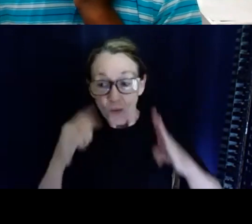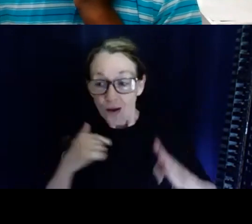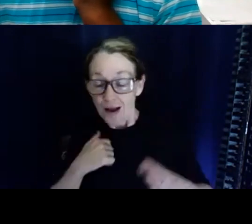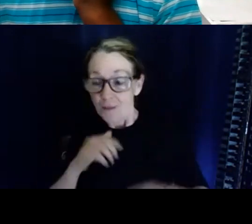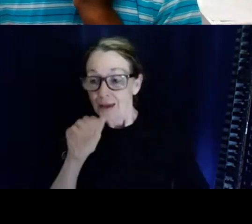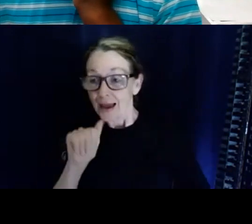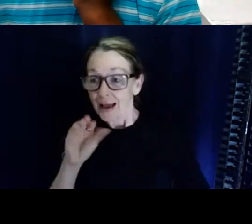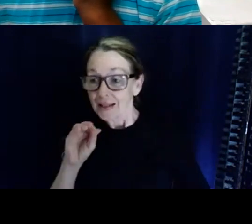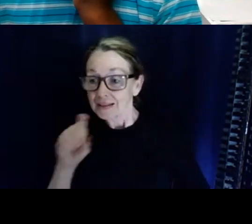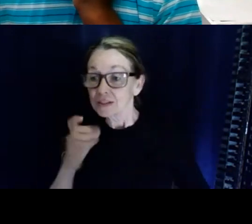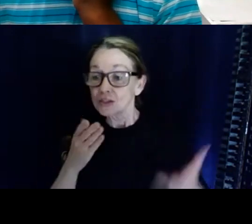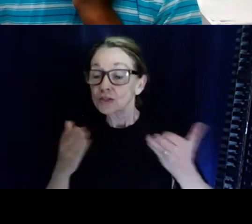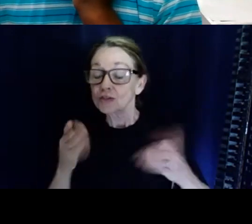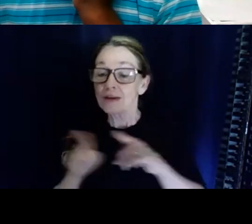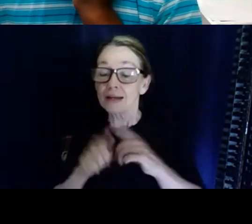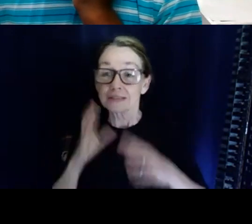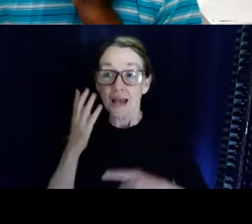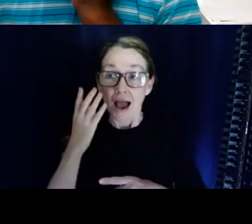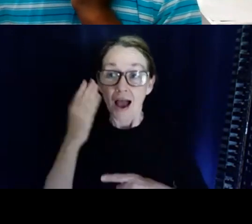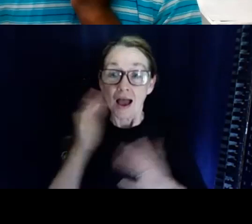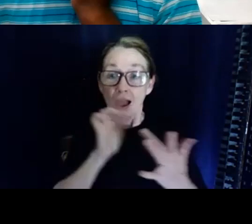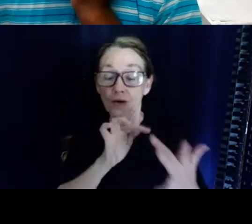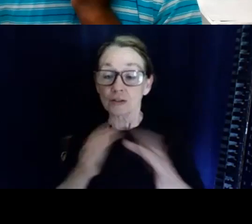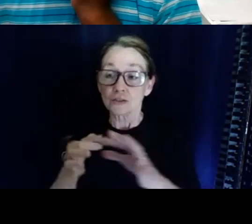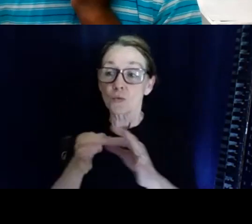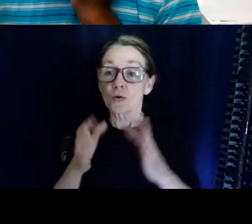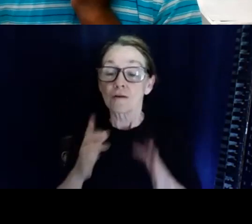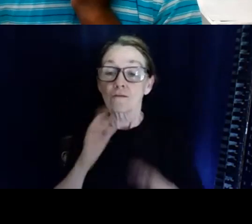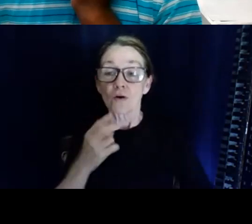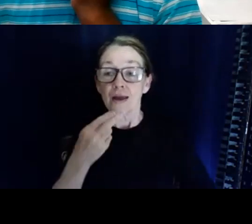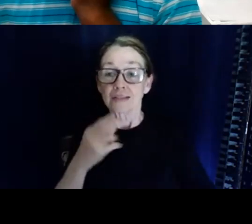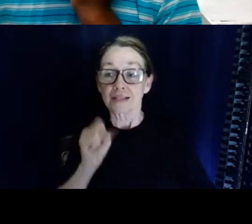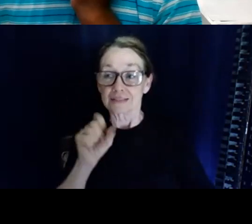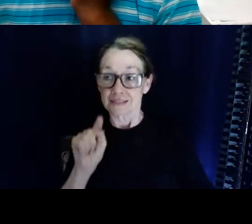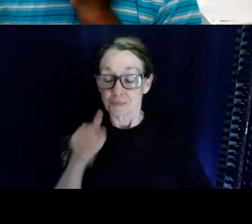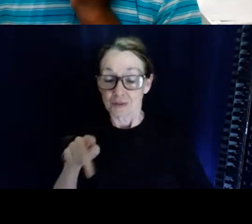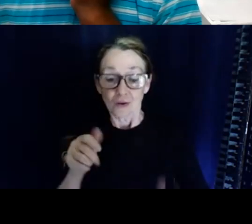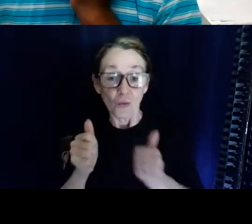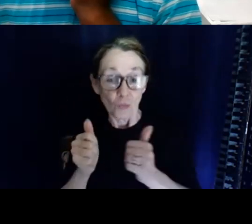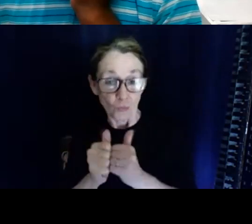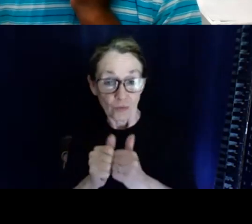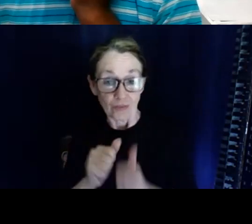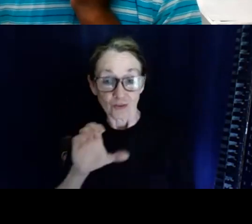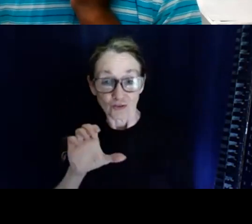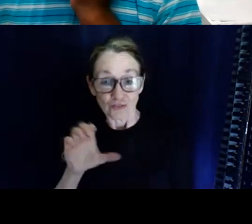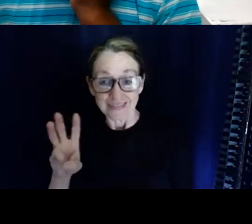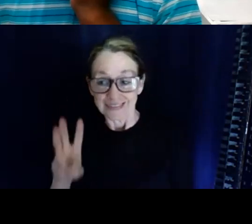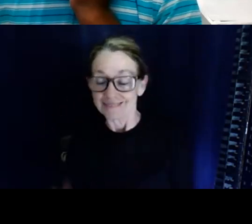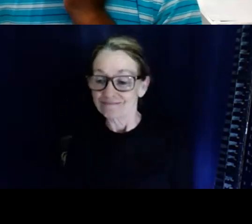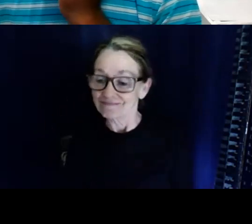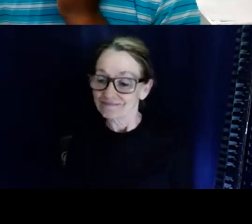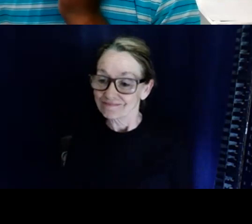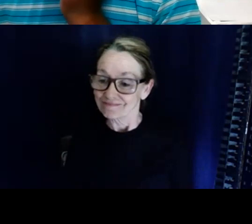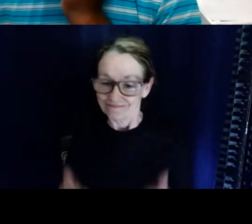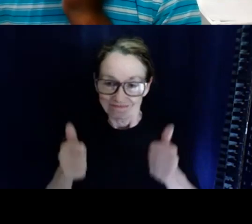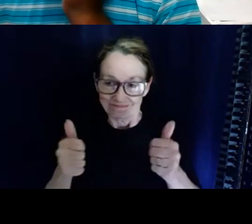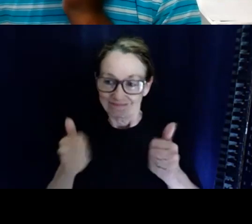AND THEN WE HAVE ALEX?